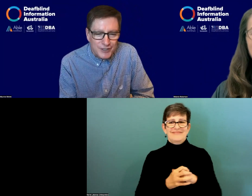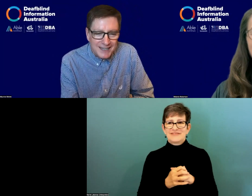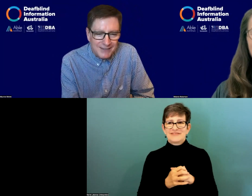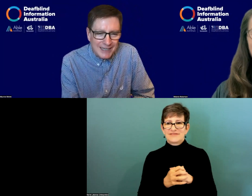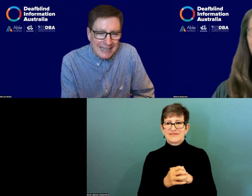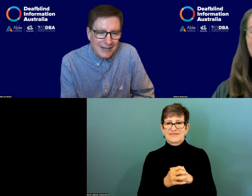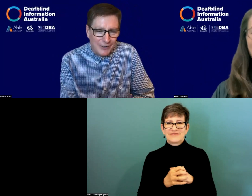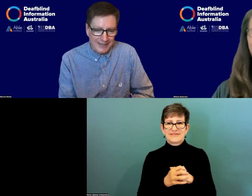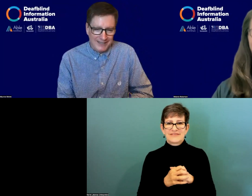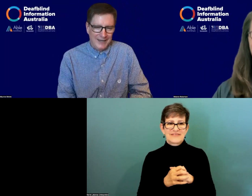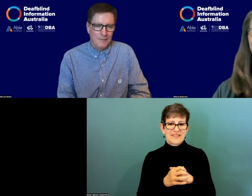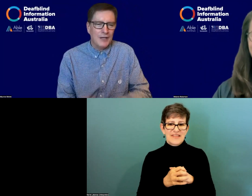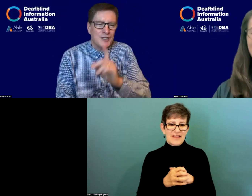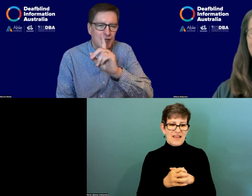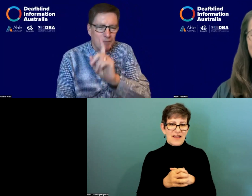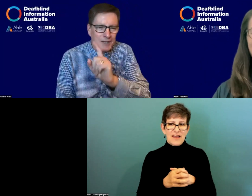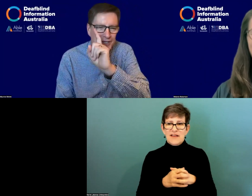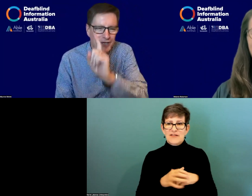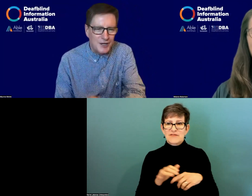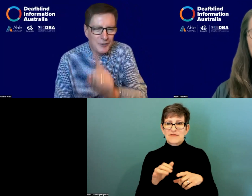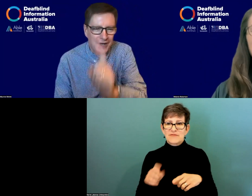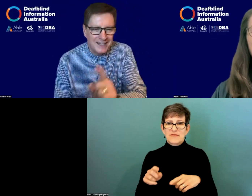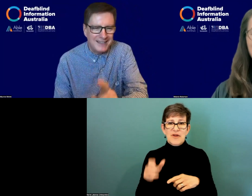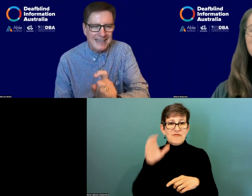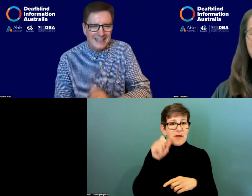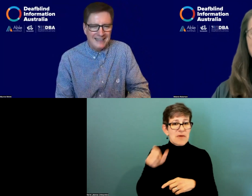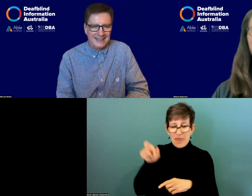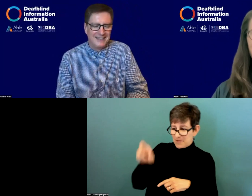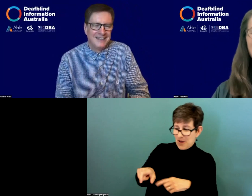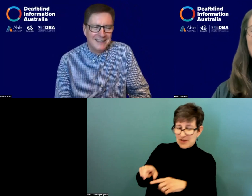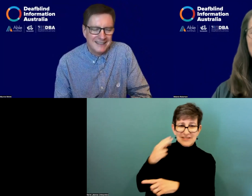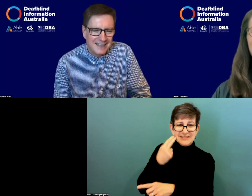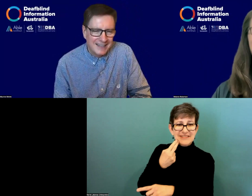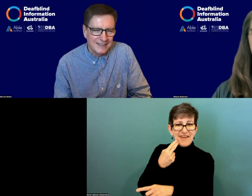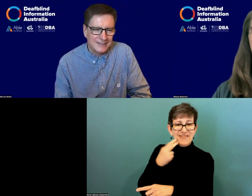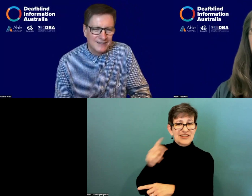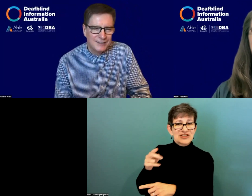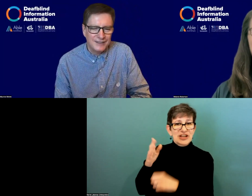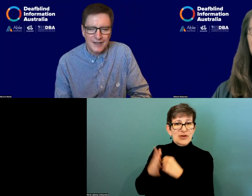She didn't even hear it but she knew what it did. Yeah. Yes.